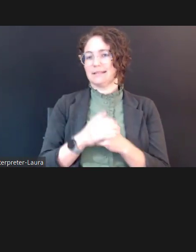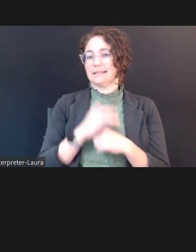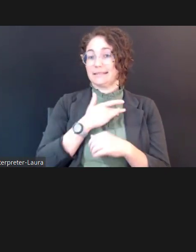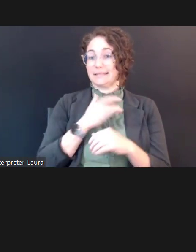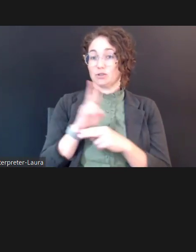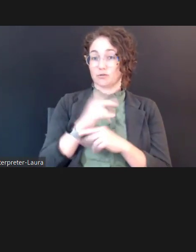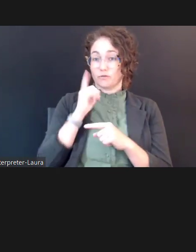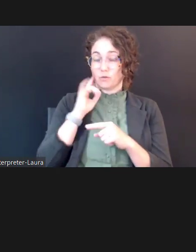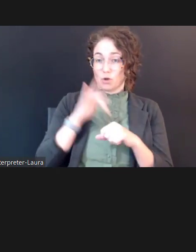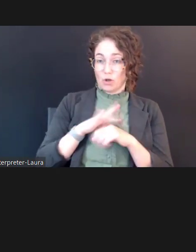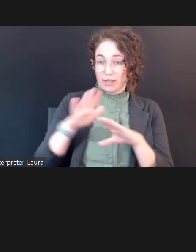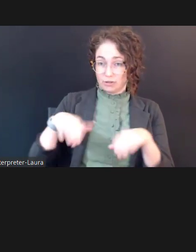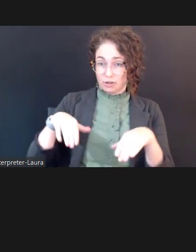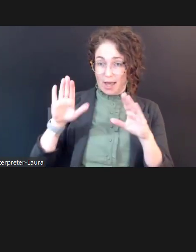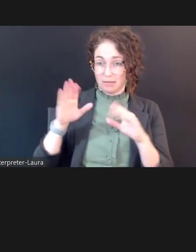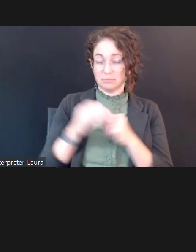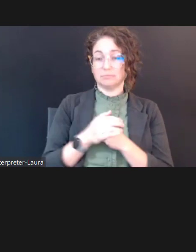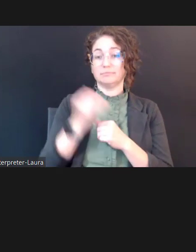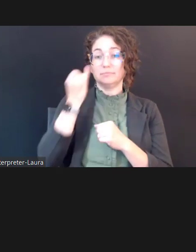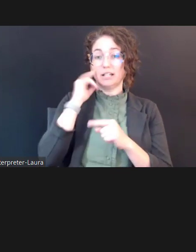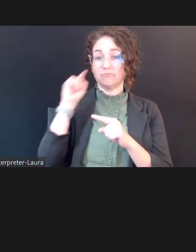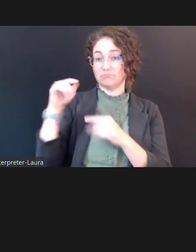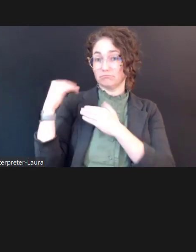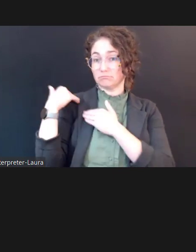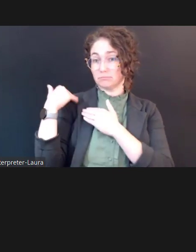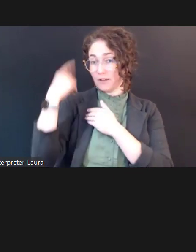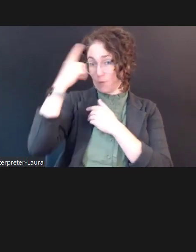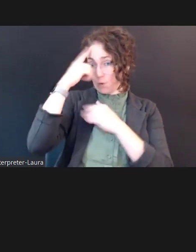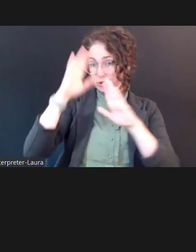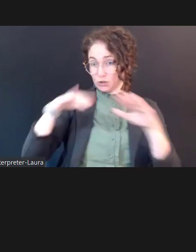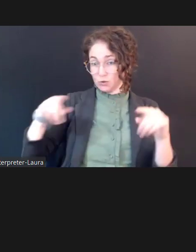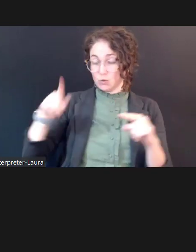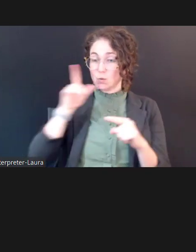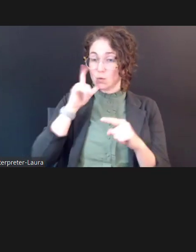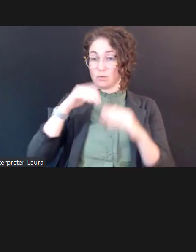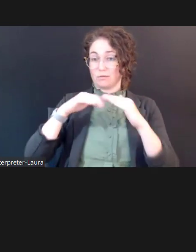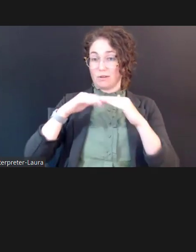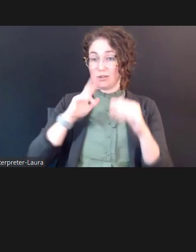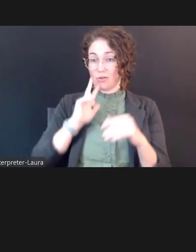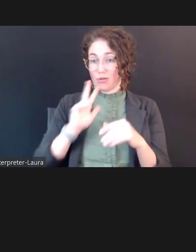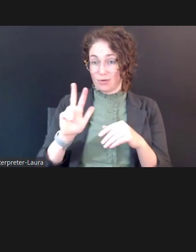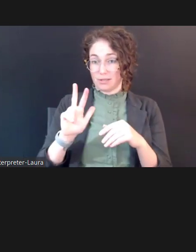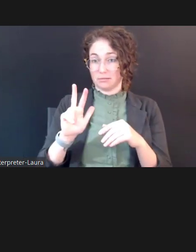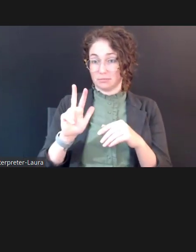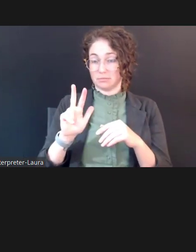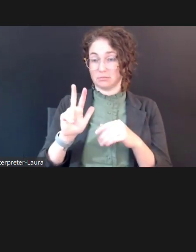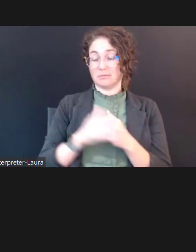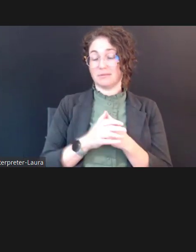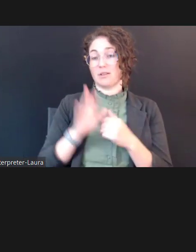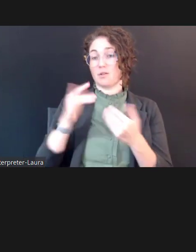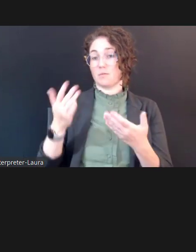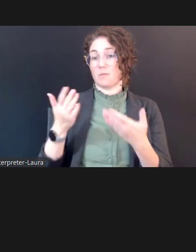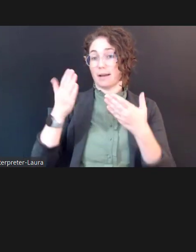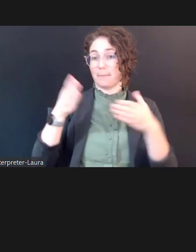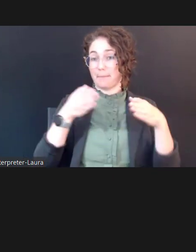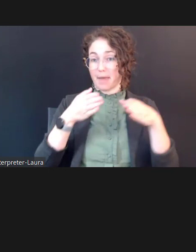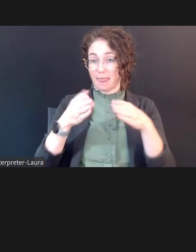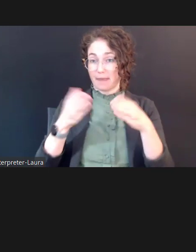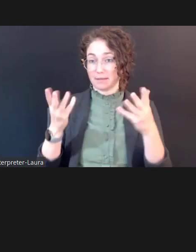If you're responsible for children under 3 years of age, the recommended method is OAE screening or Otoacoustic Emissions screening,